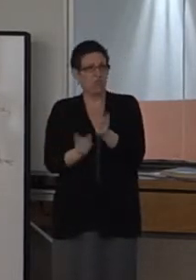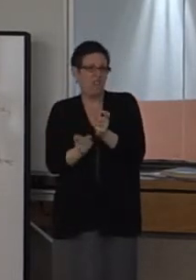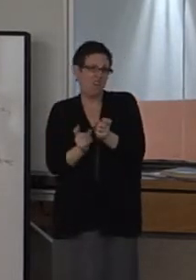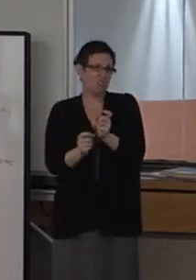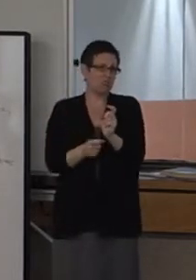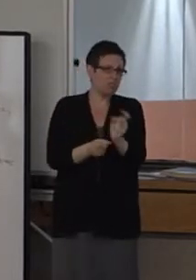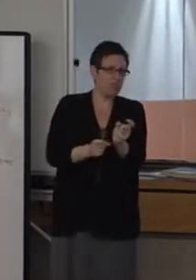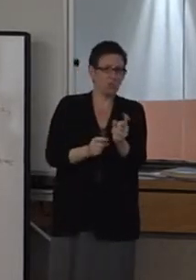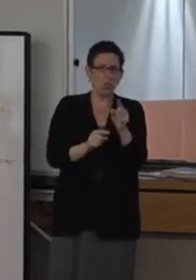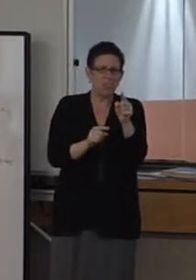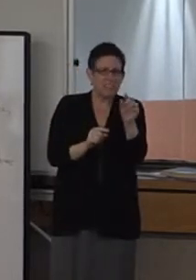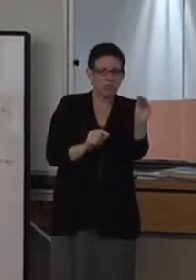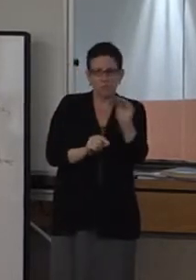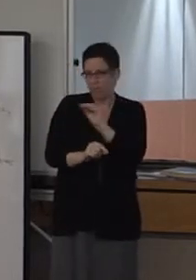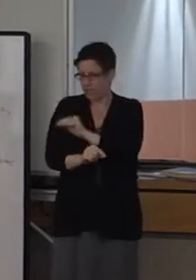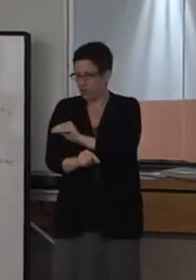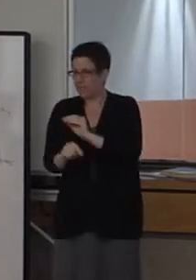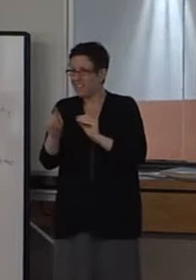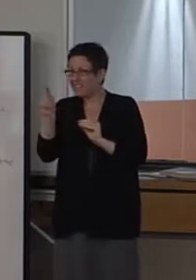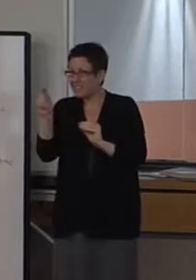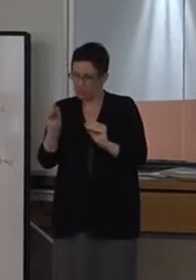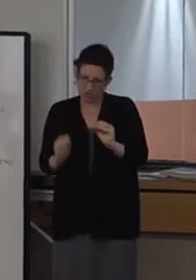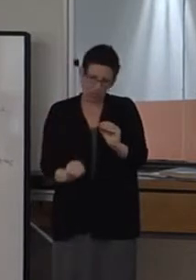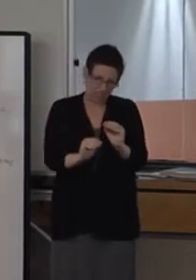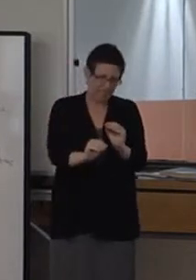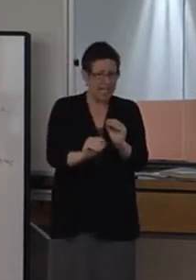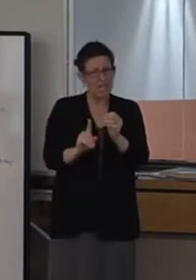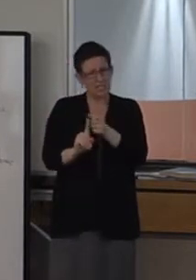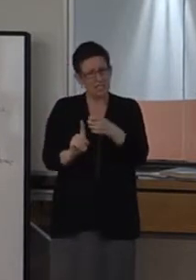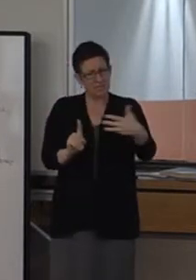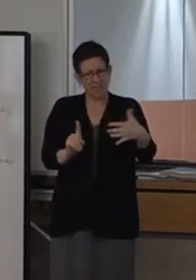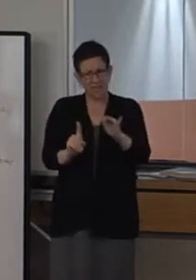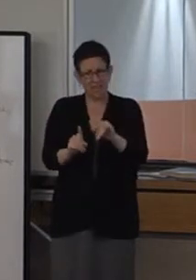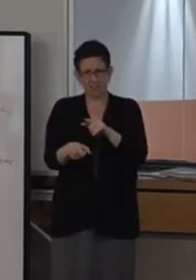wrong section, oh this isn’t explained very well, oh these calculations aren’t accurate”